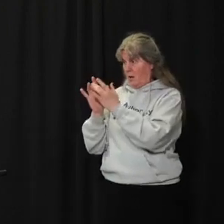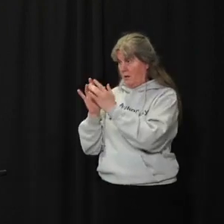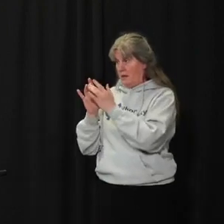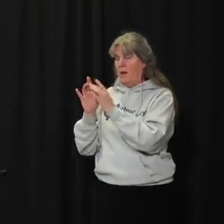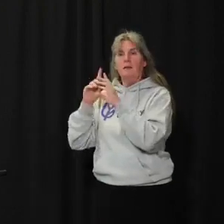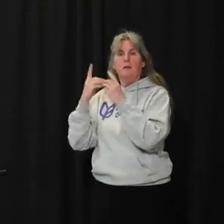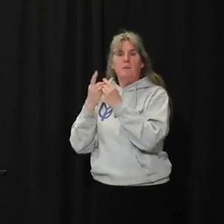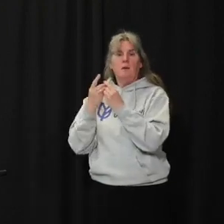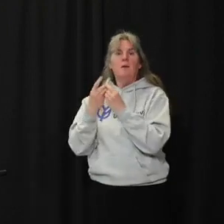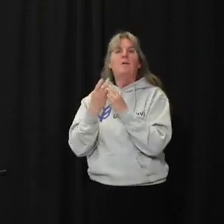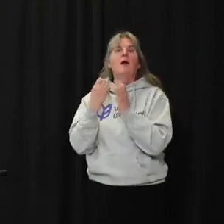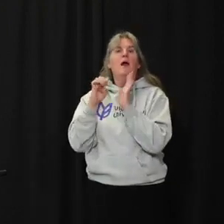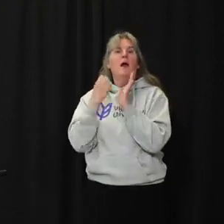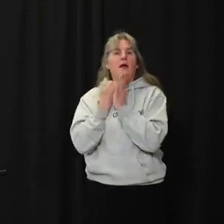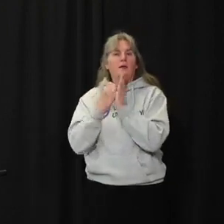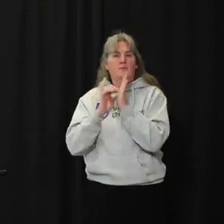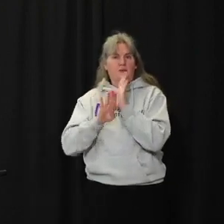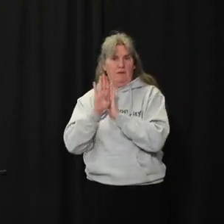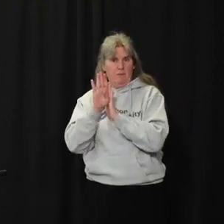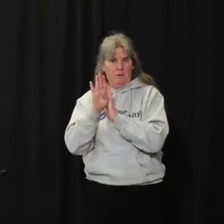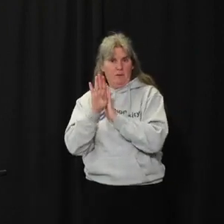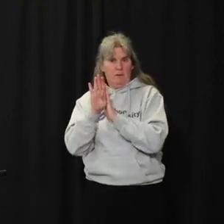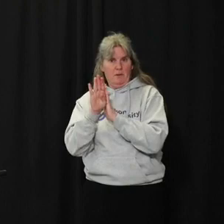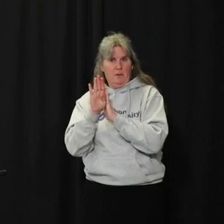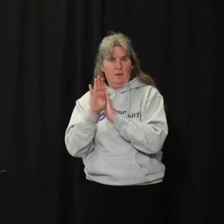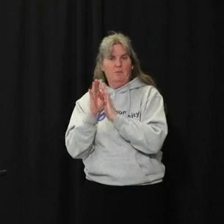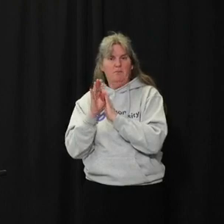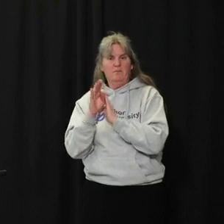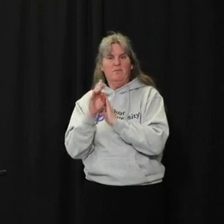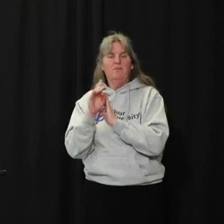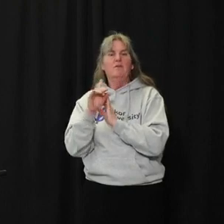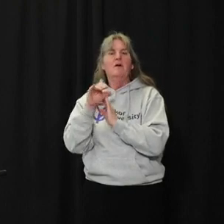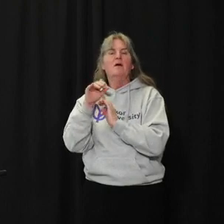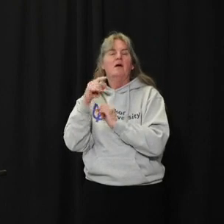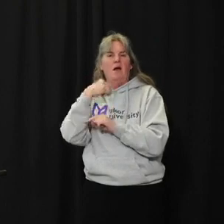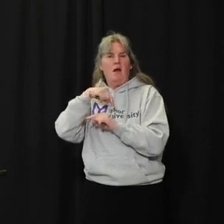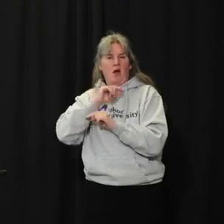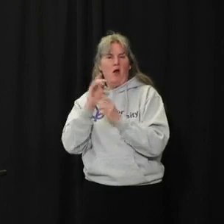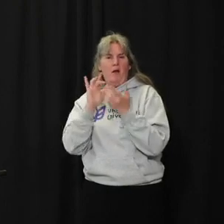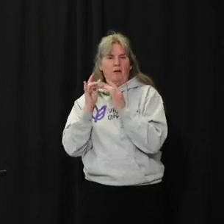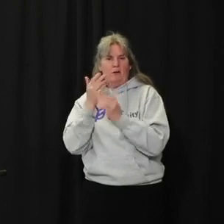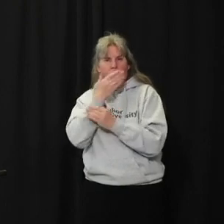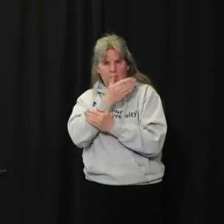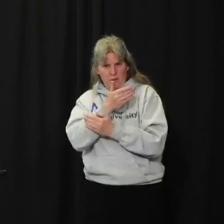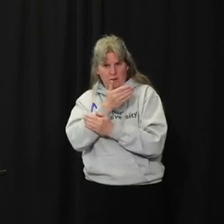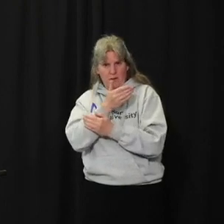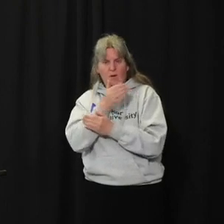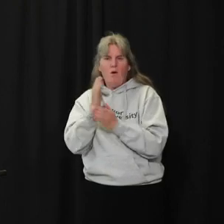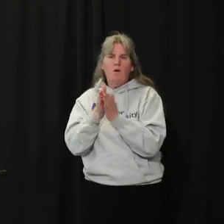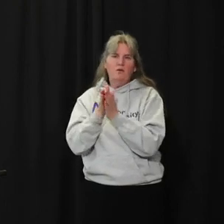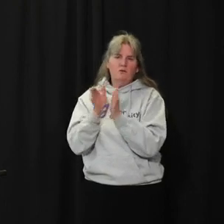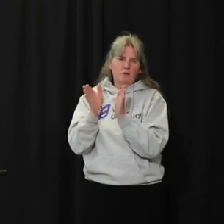economic development or to the